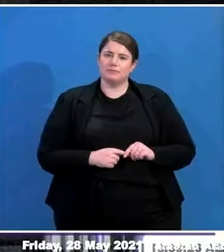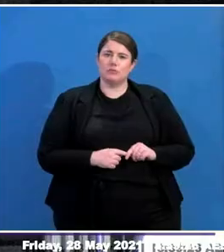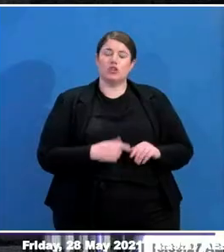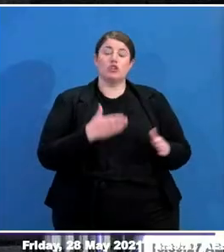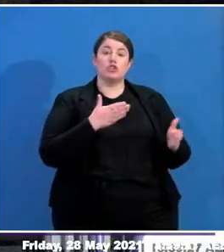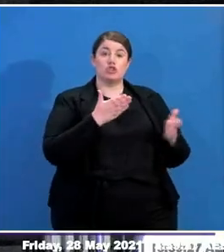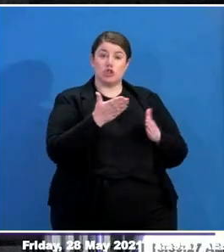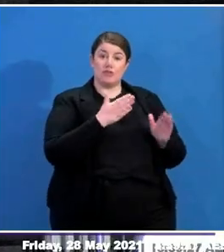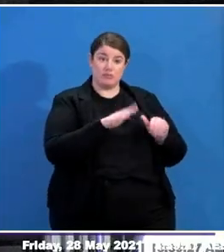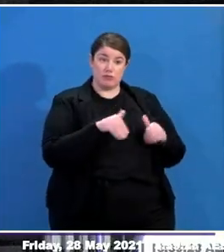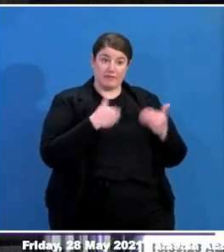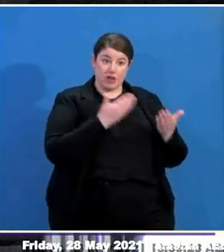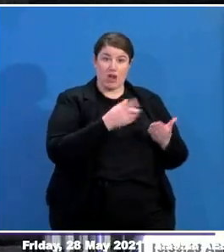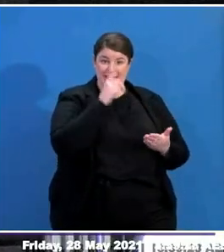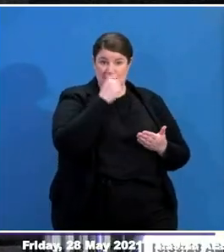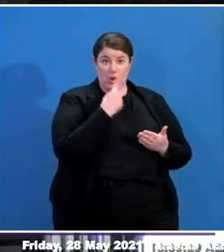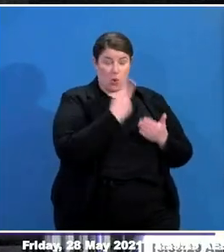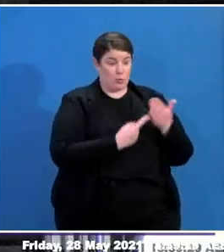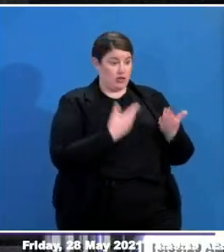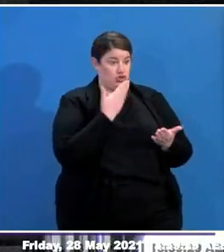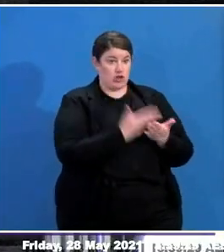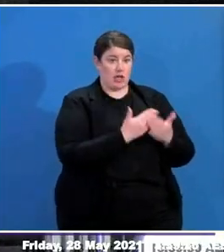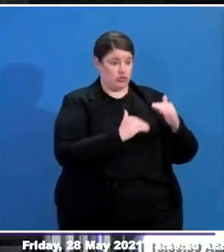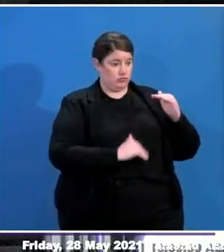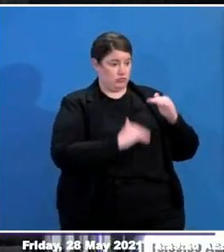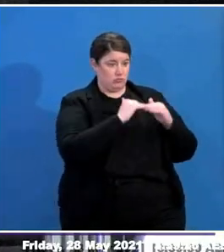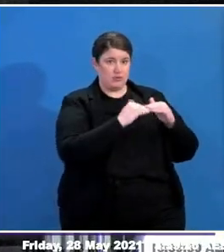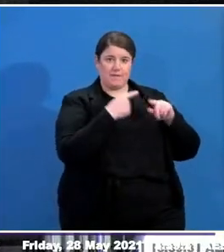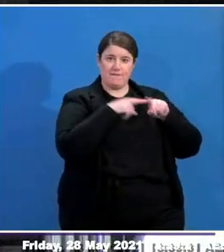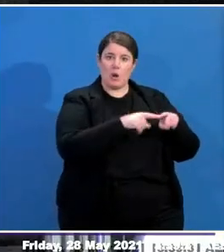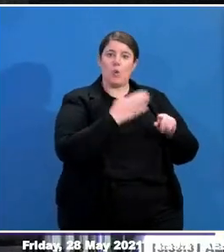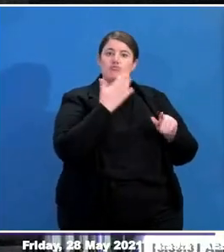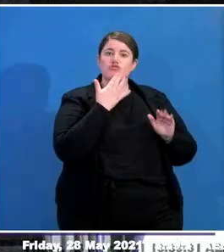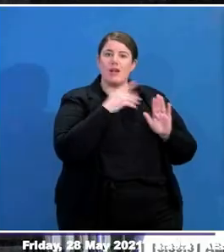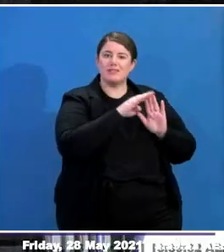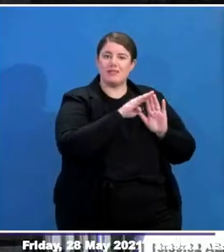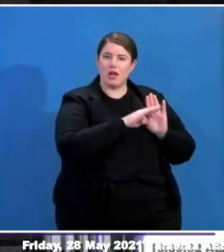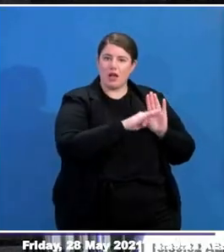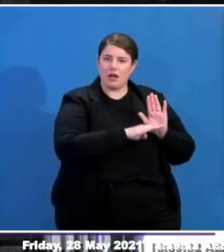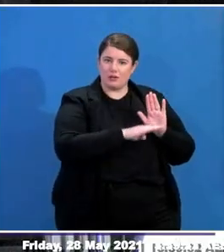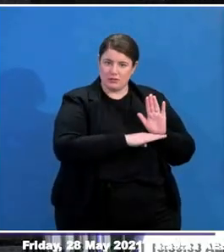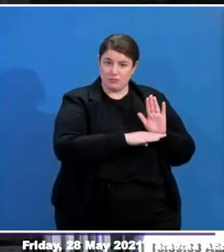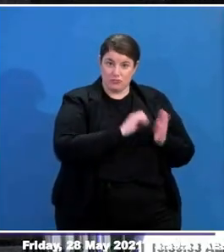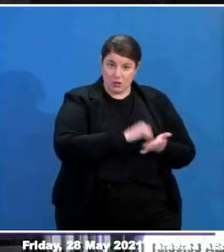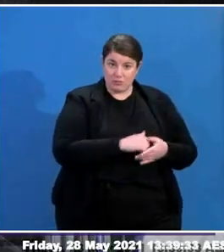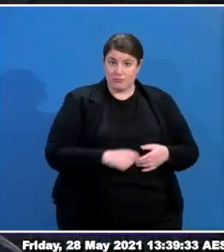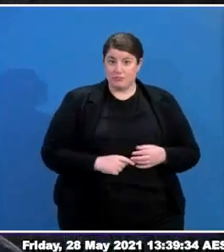providers can only really charge up to the amount in the price guide that your agency provides; is that right?